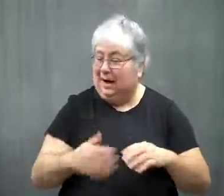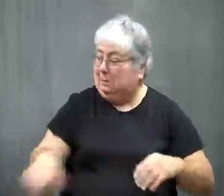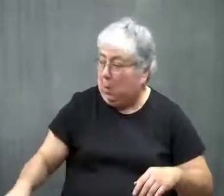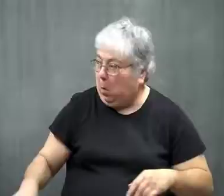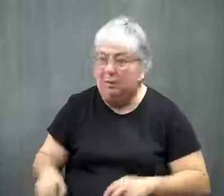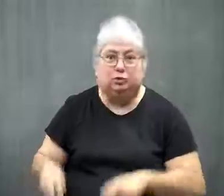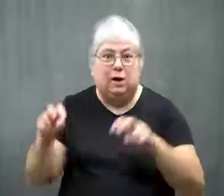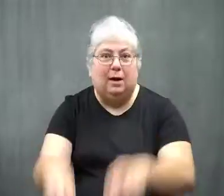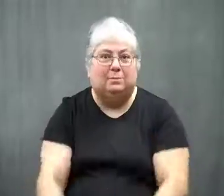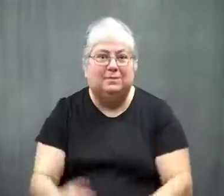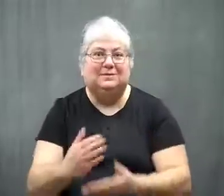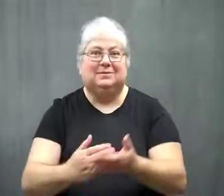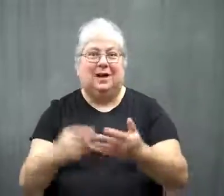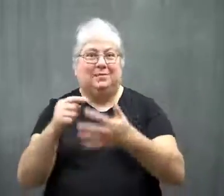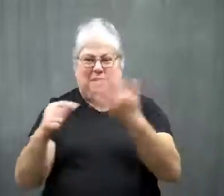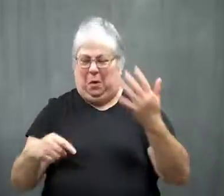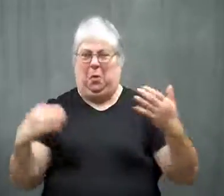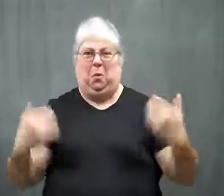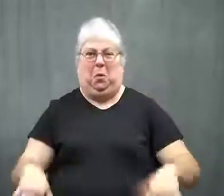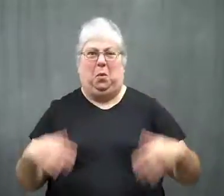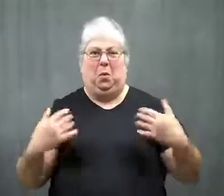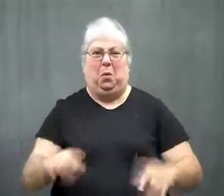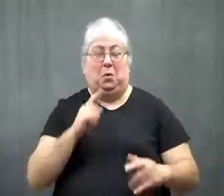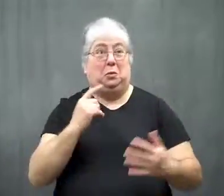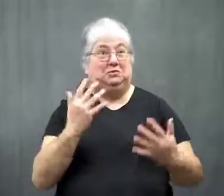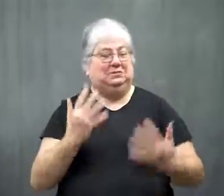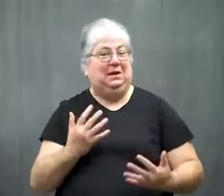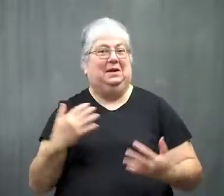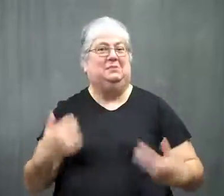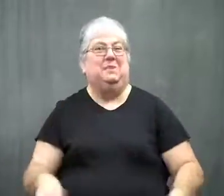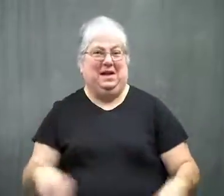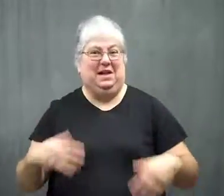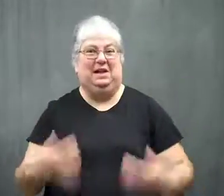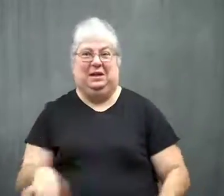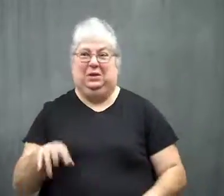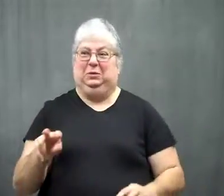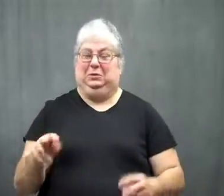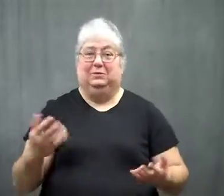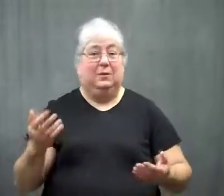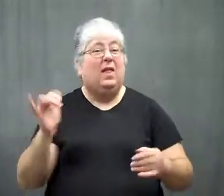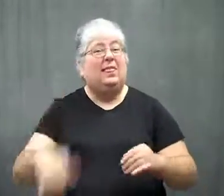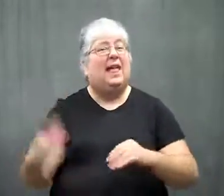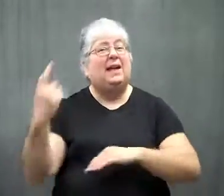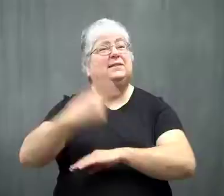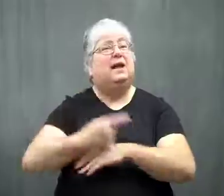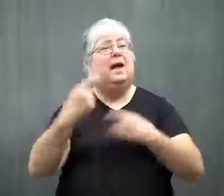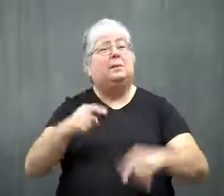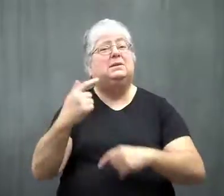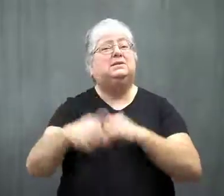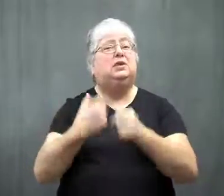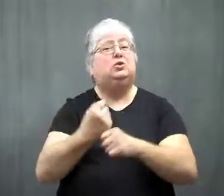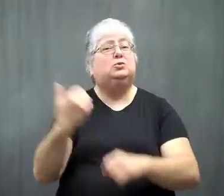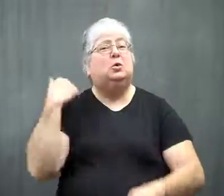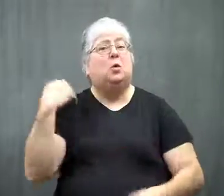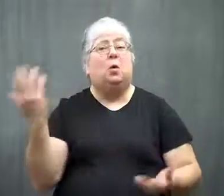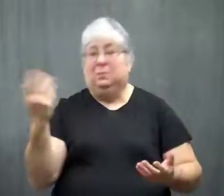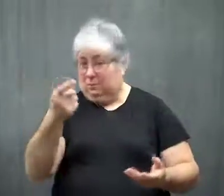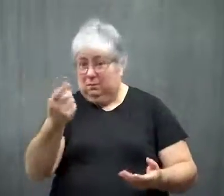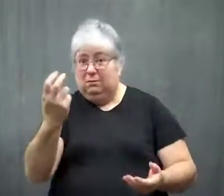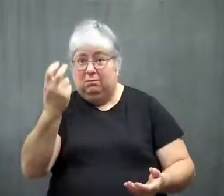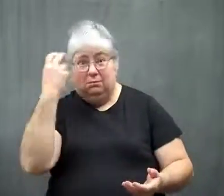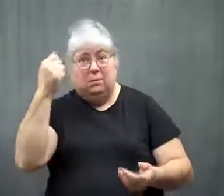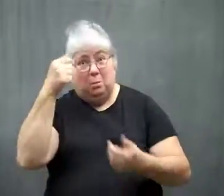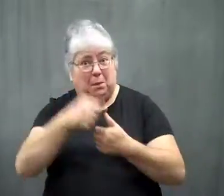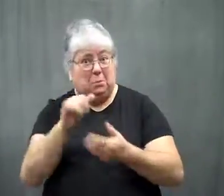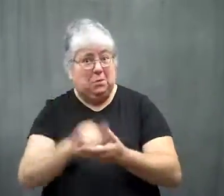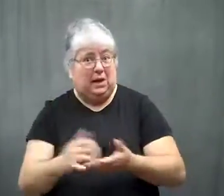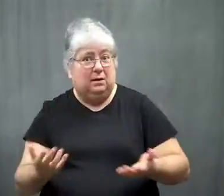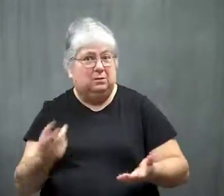Some held hands and jumped. It was really sad to see that.